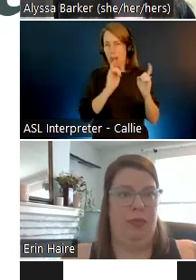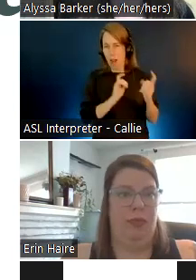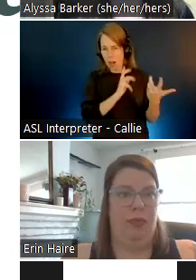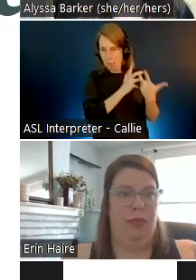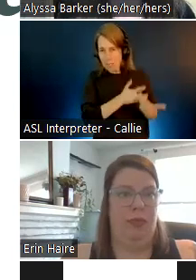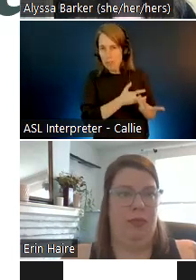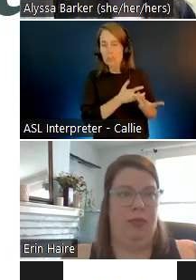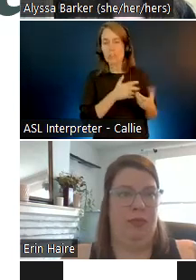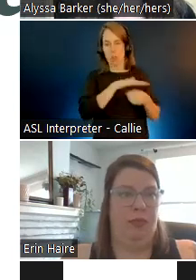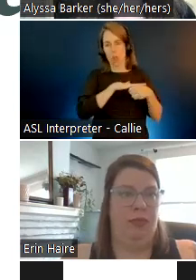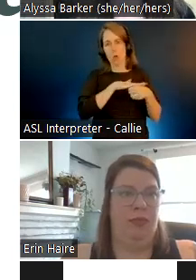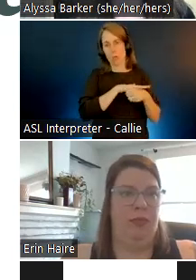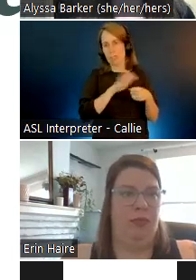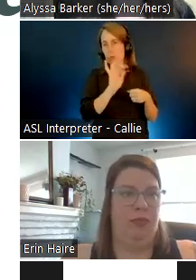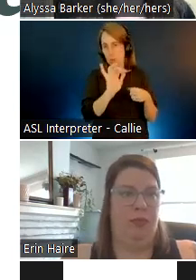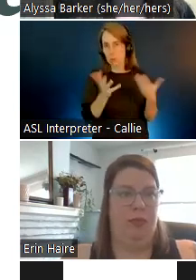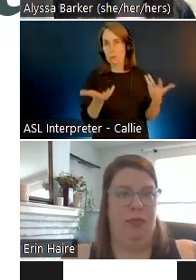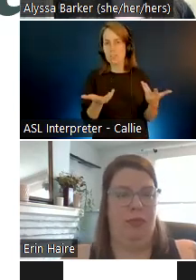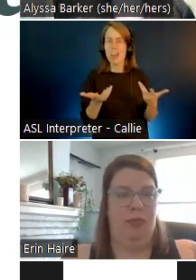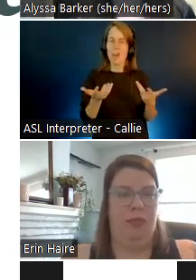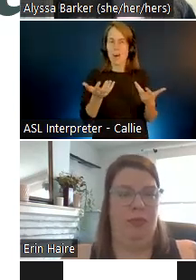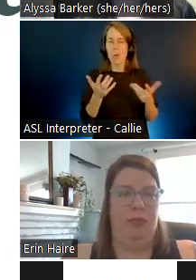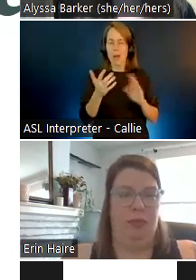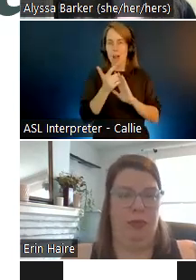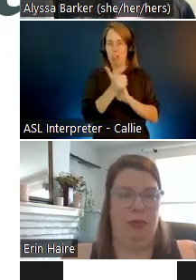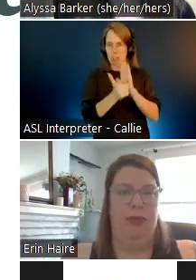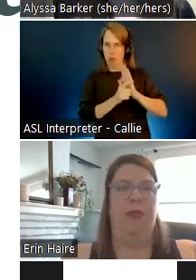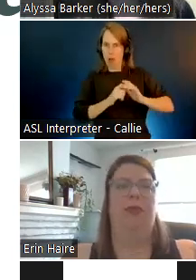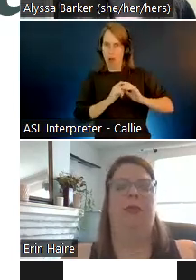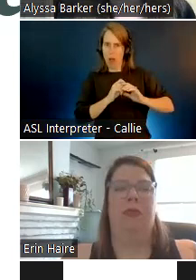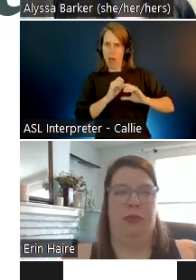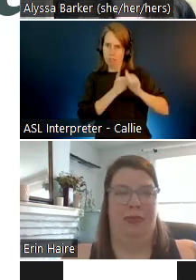locally so when i say law enforcement it's not quite the same but we do we are